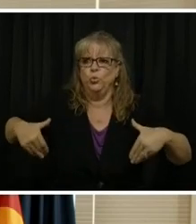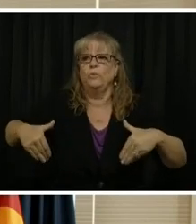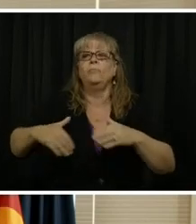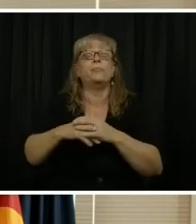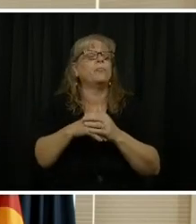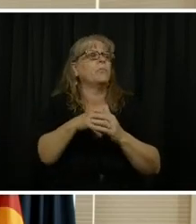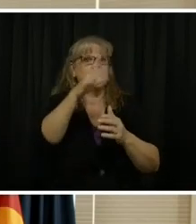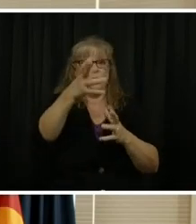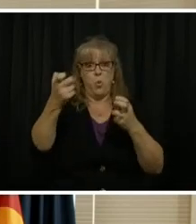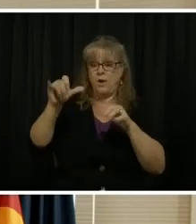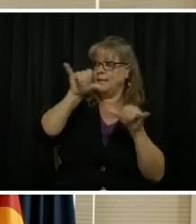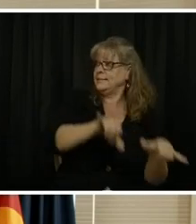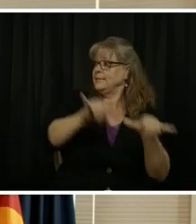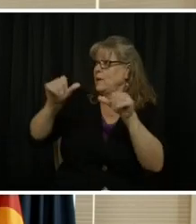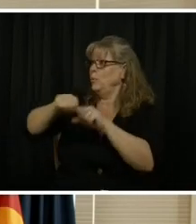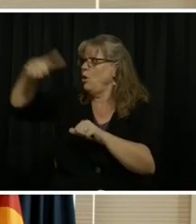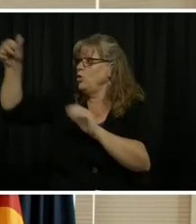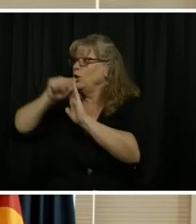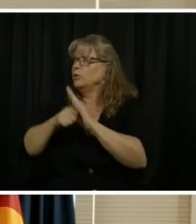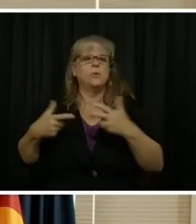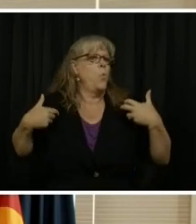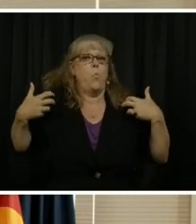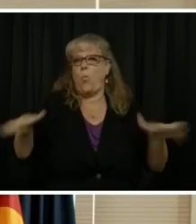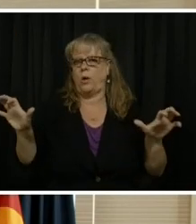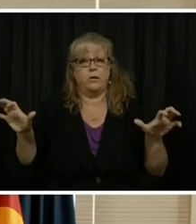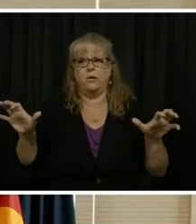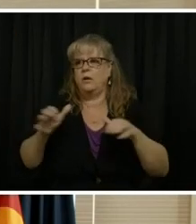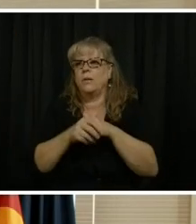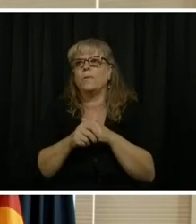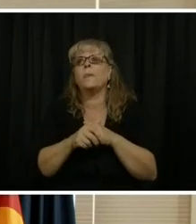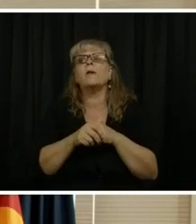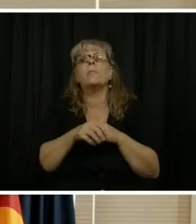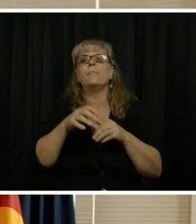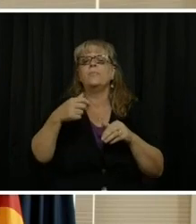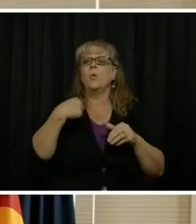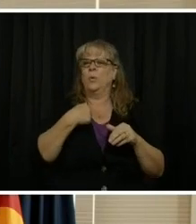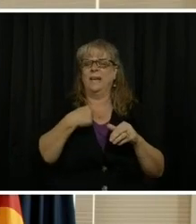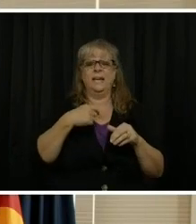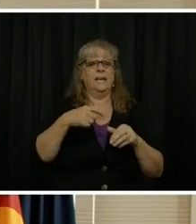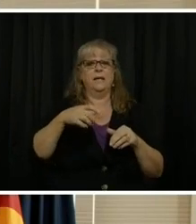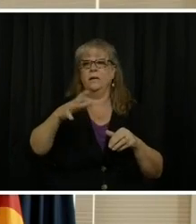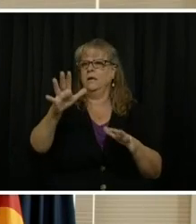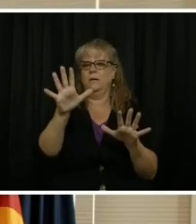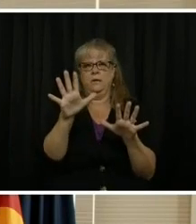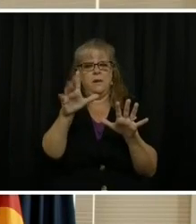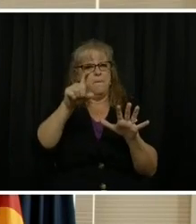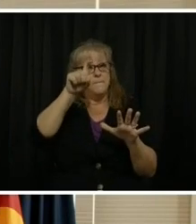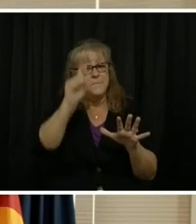COLORADO HAS NOT BEEN AN EXCEPTION FROM THAT TREND. WE NEED TO MAKE SURE THAT WE